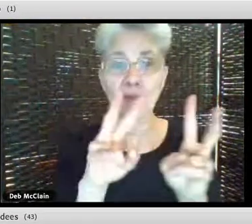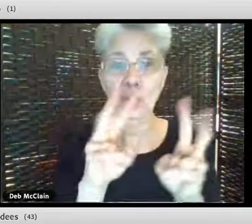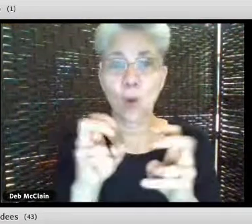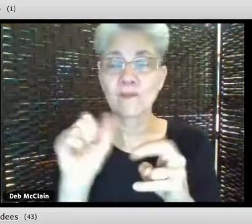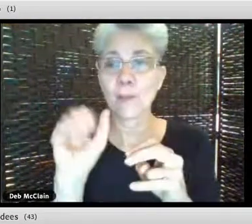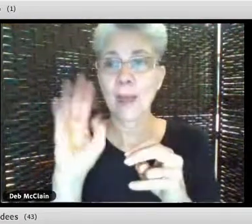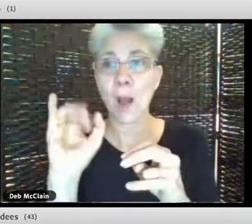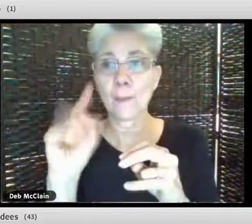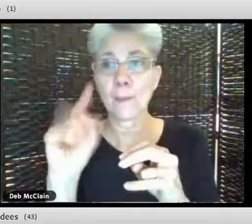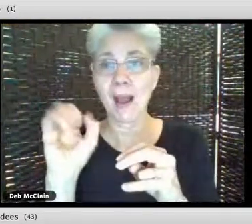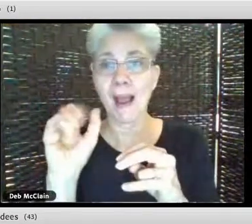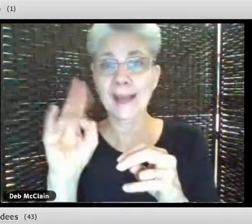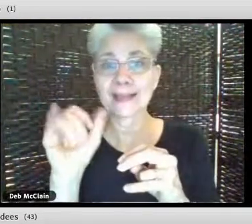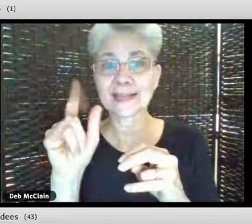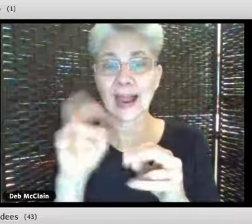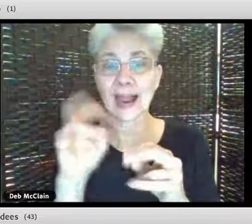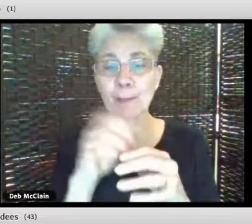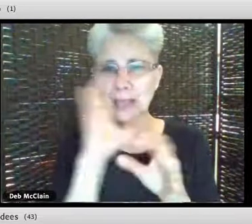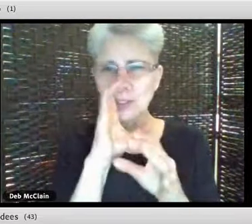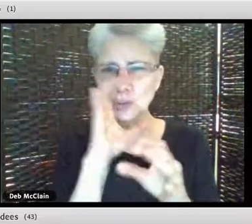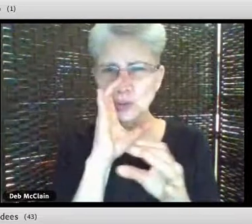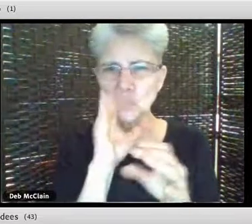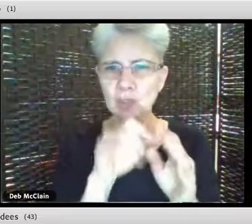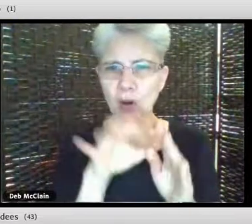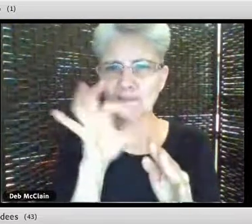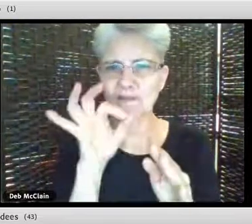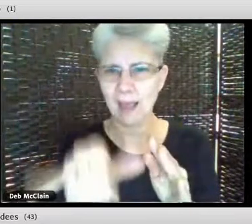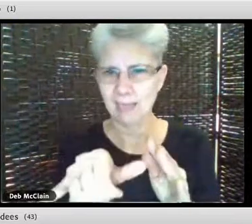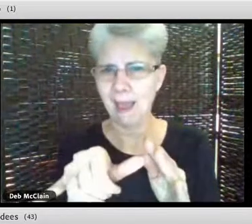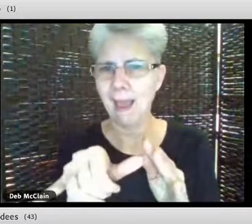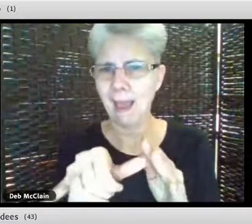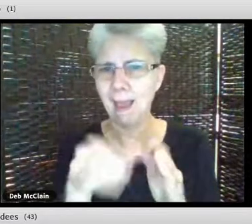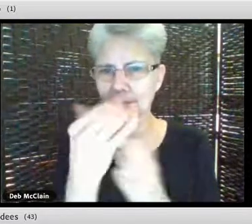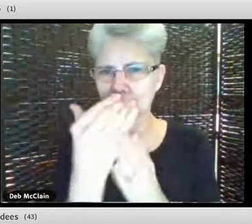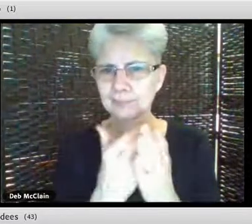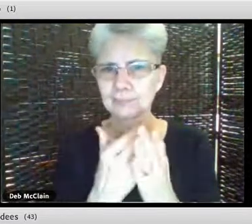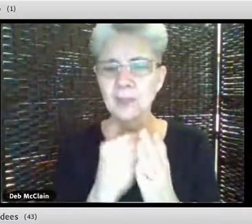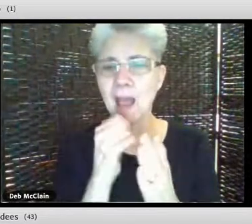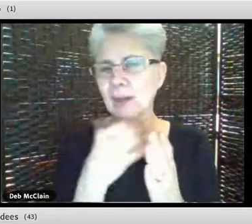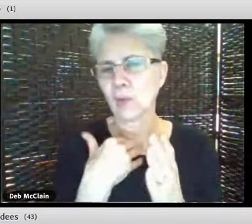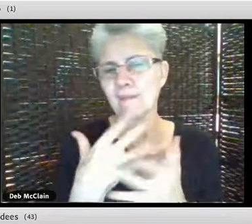So now, it's got this quote from Albert Einstein, and up in my search, if I type, you know,